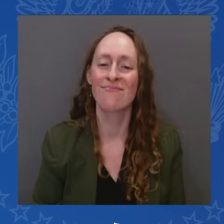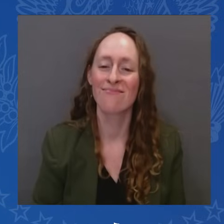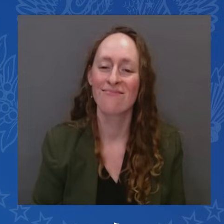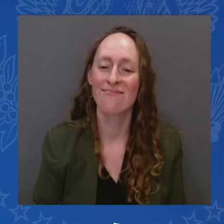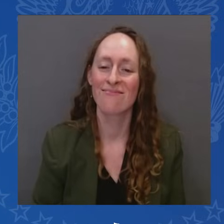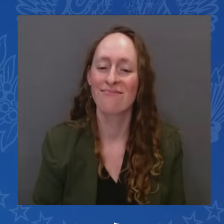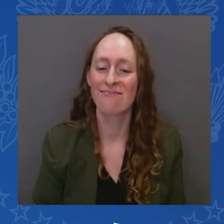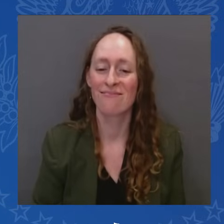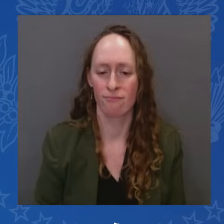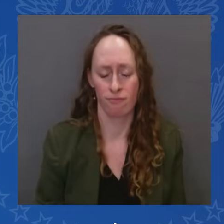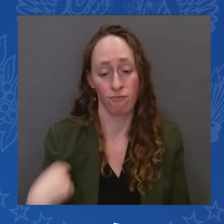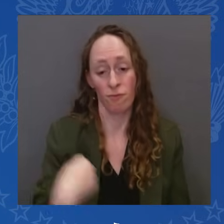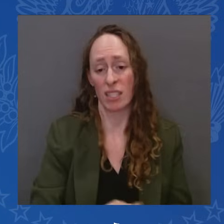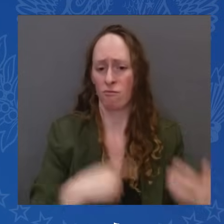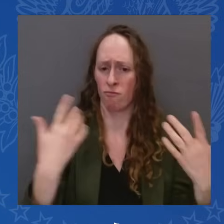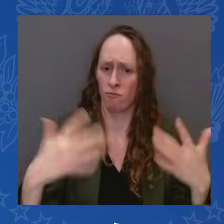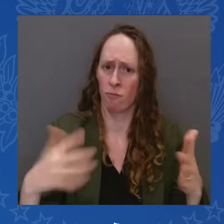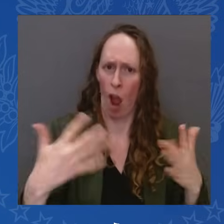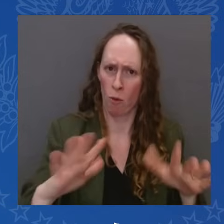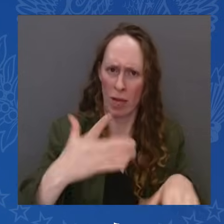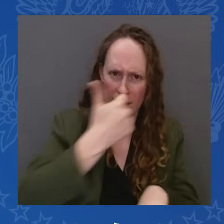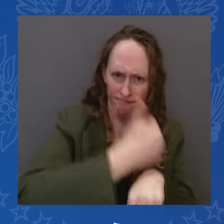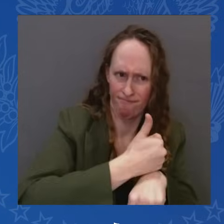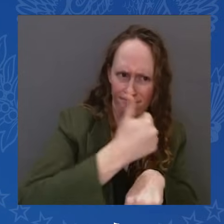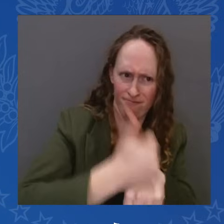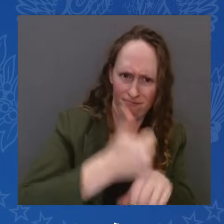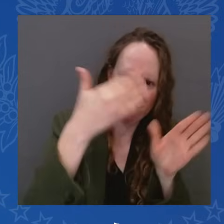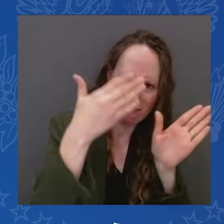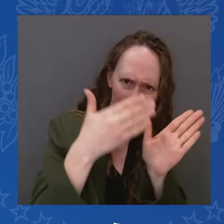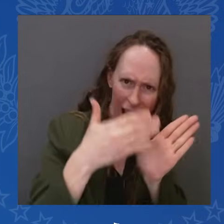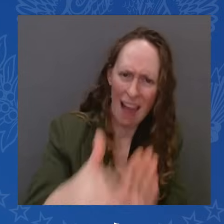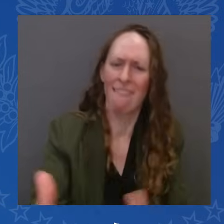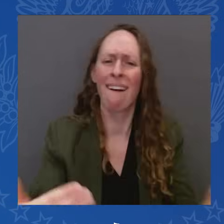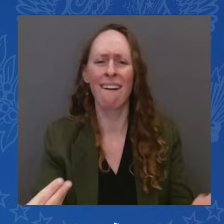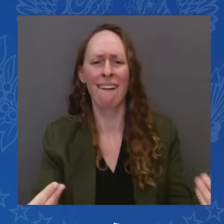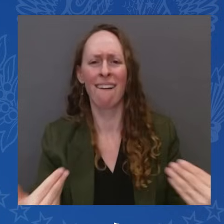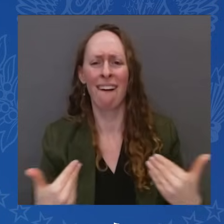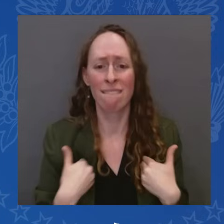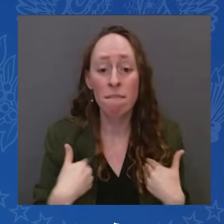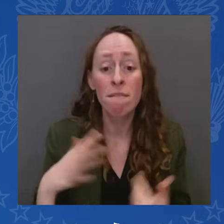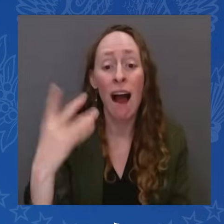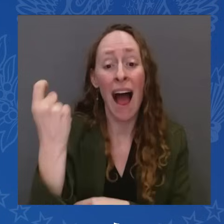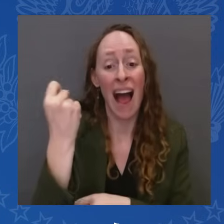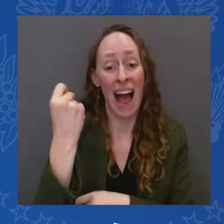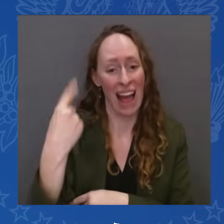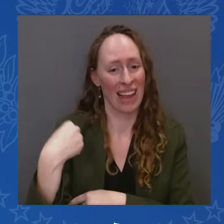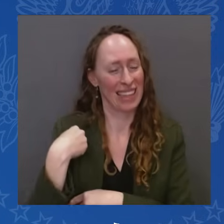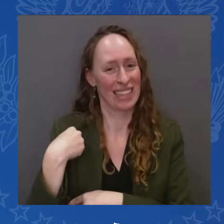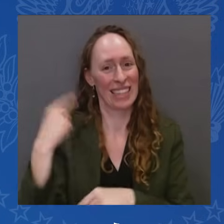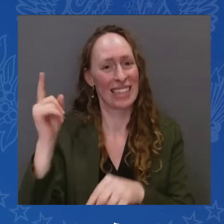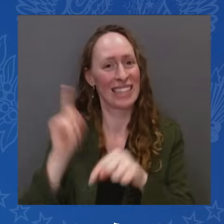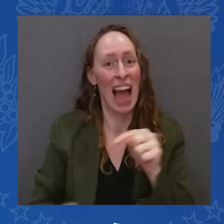I am not able to tell you in public on the details of 2024 operations.